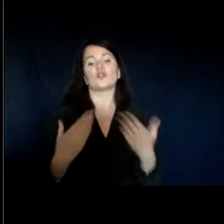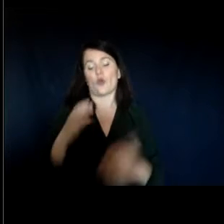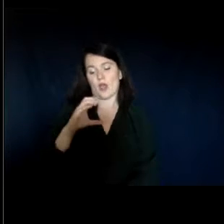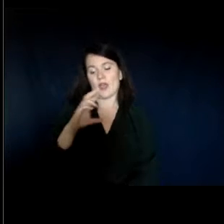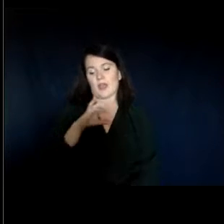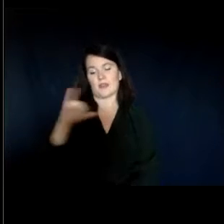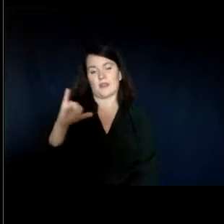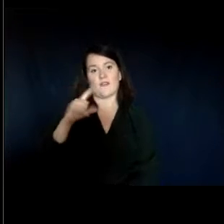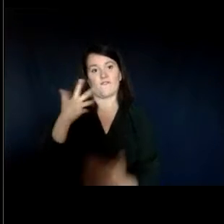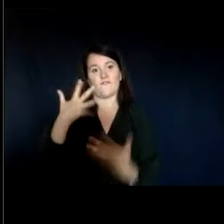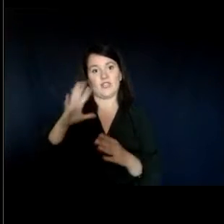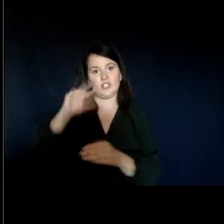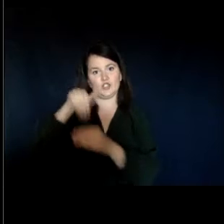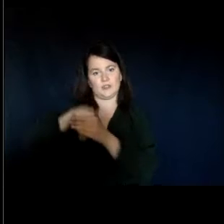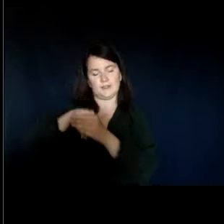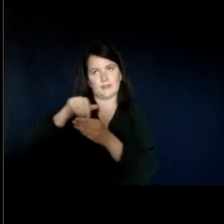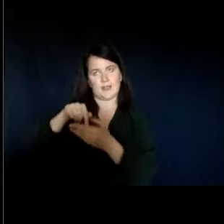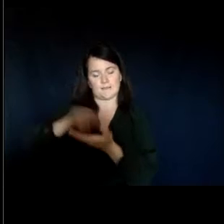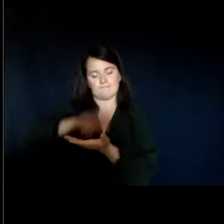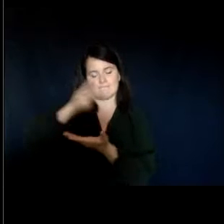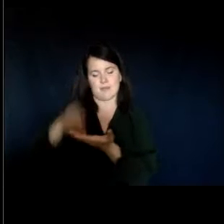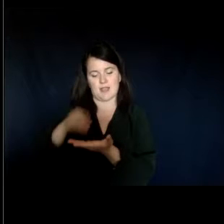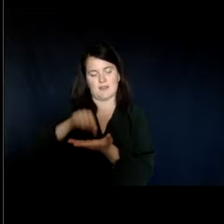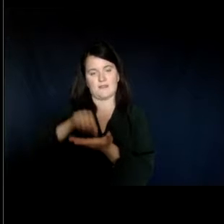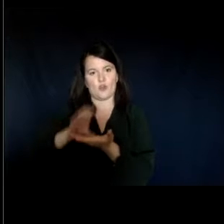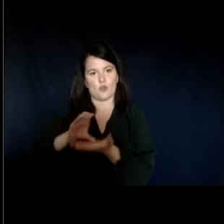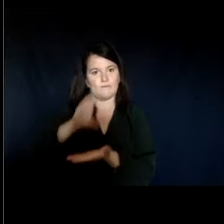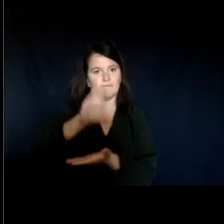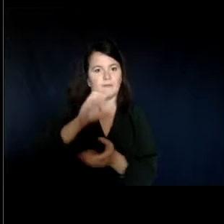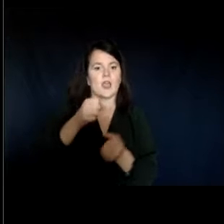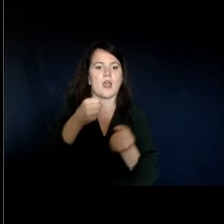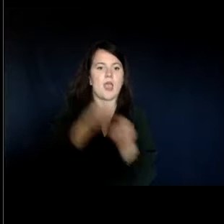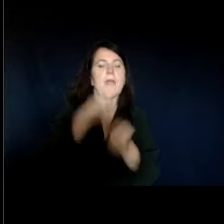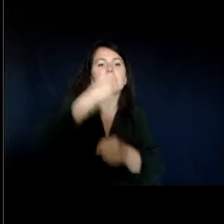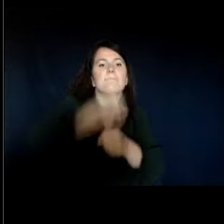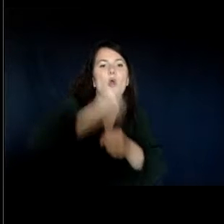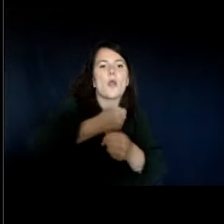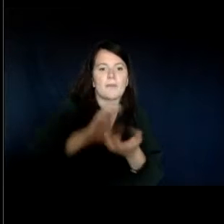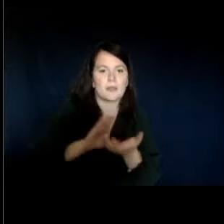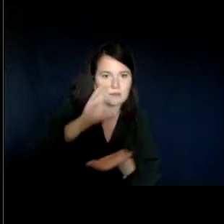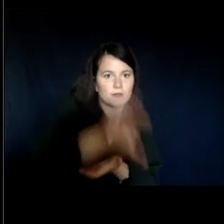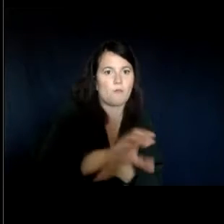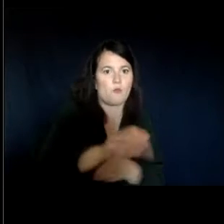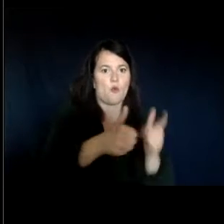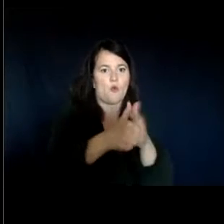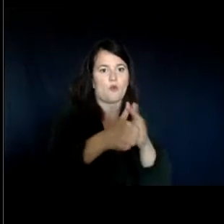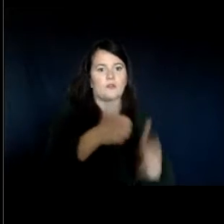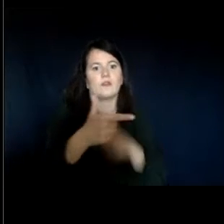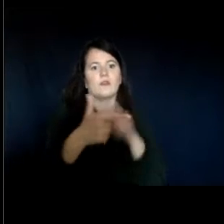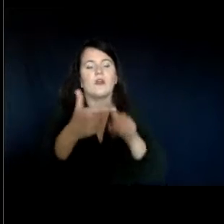Support to youth employment, reskilling and acquisition of digital skills